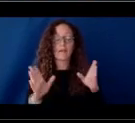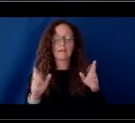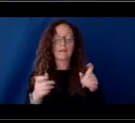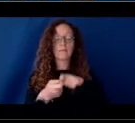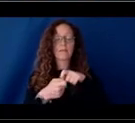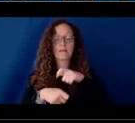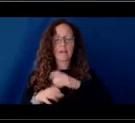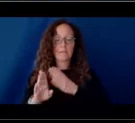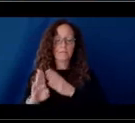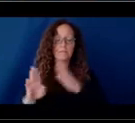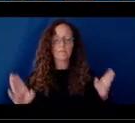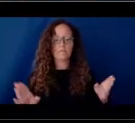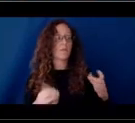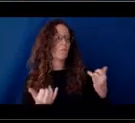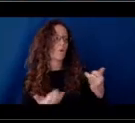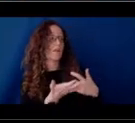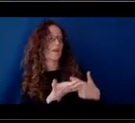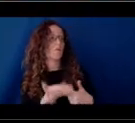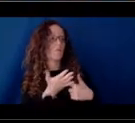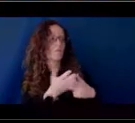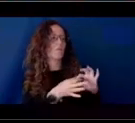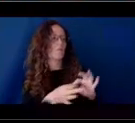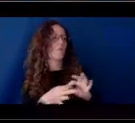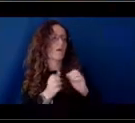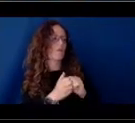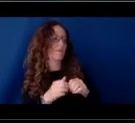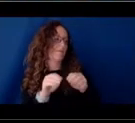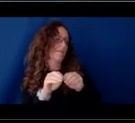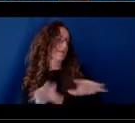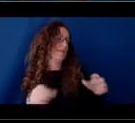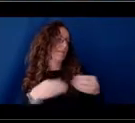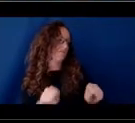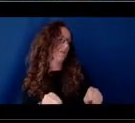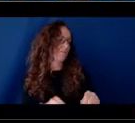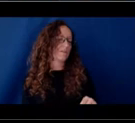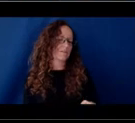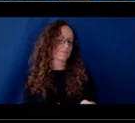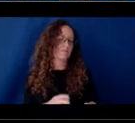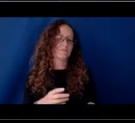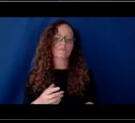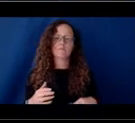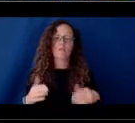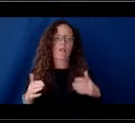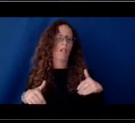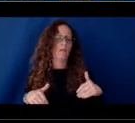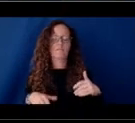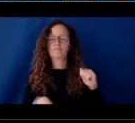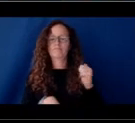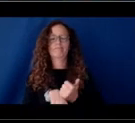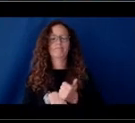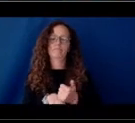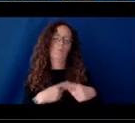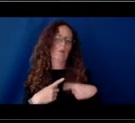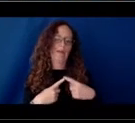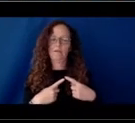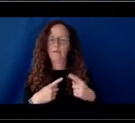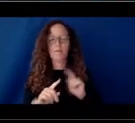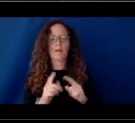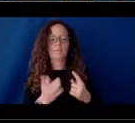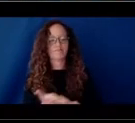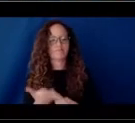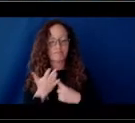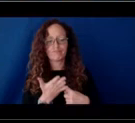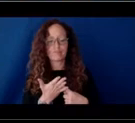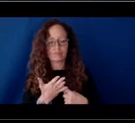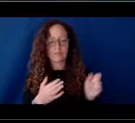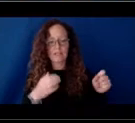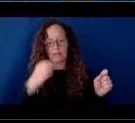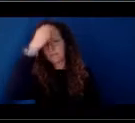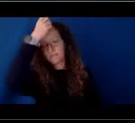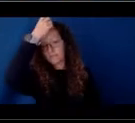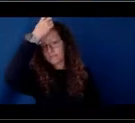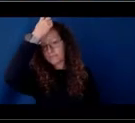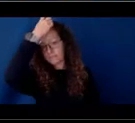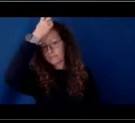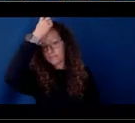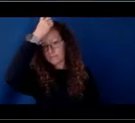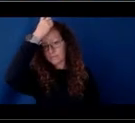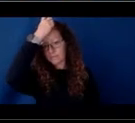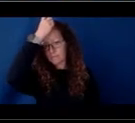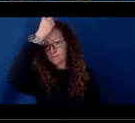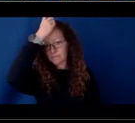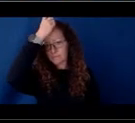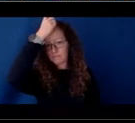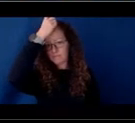Dissemination Office. So again, we don't have an exact date, but we are in discussions.